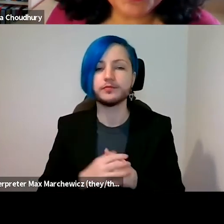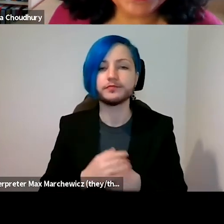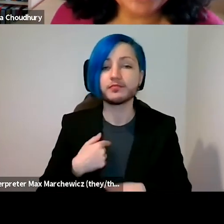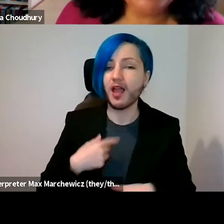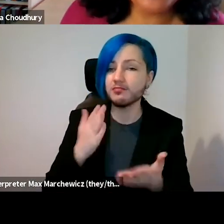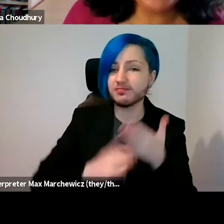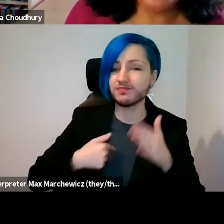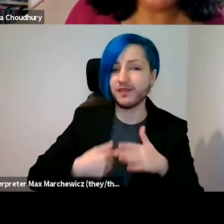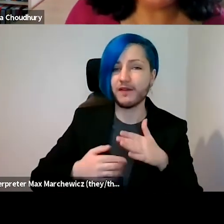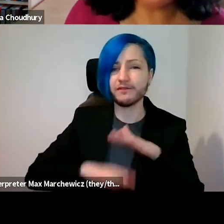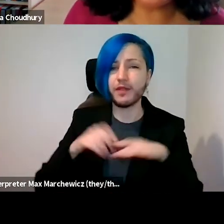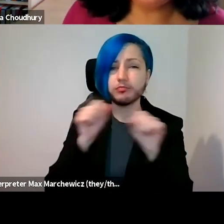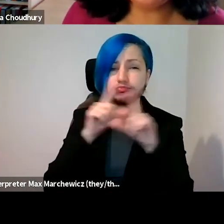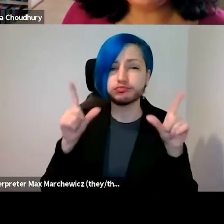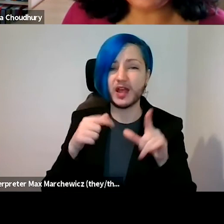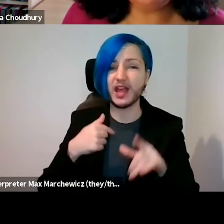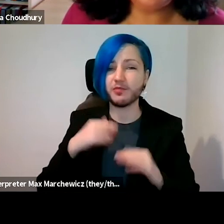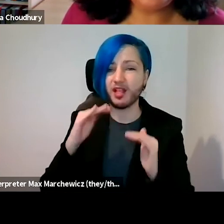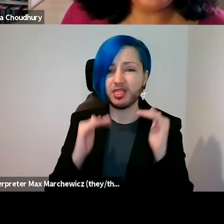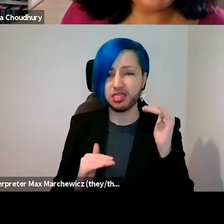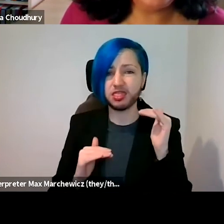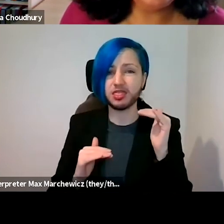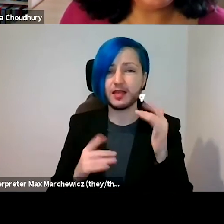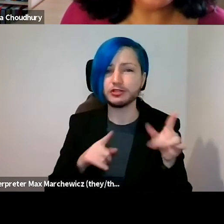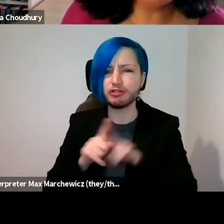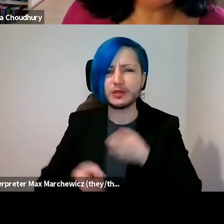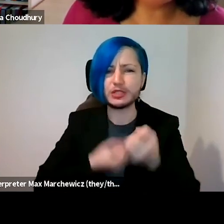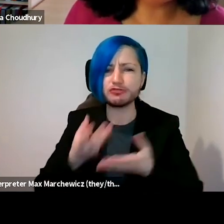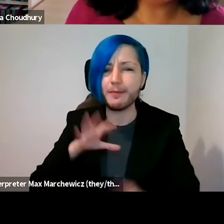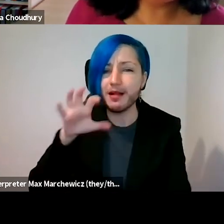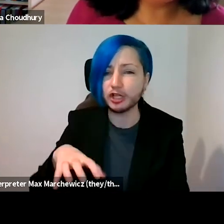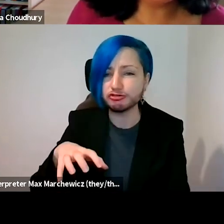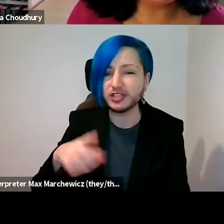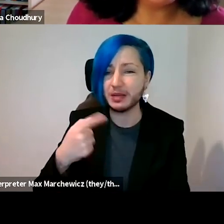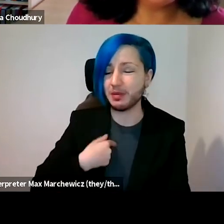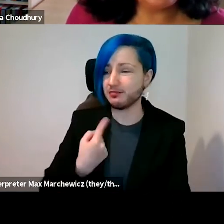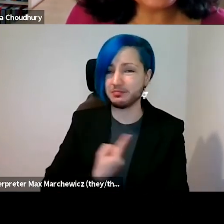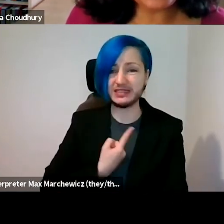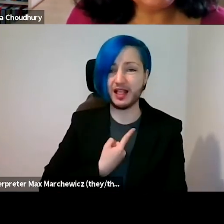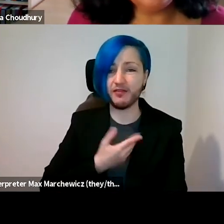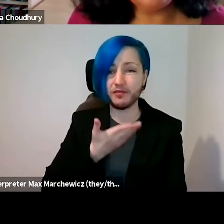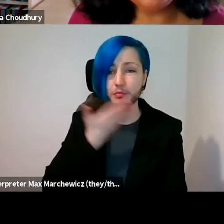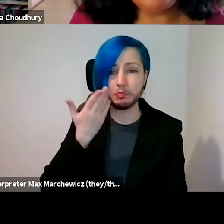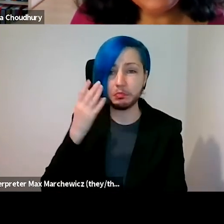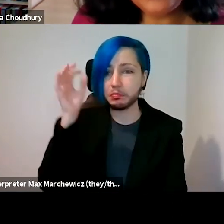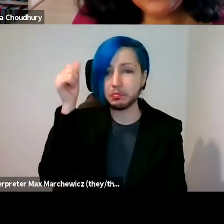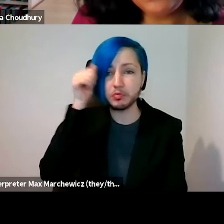under which I labored in undertaking to describe countries of which I had not any local knowledge,